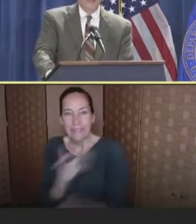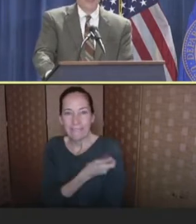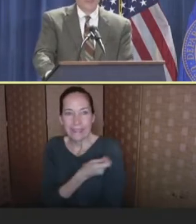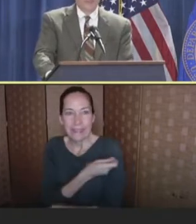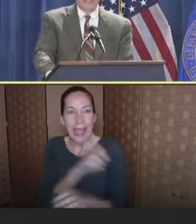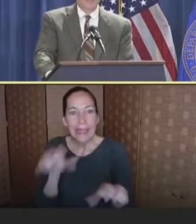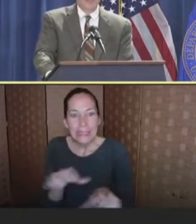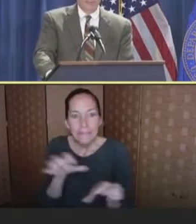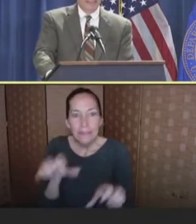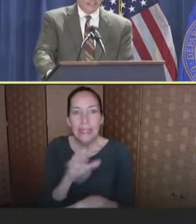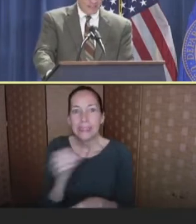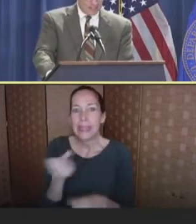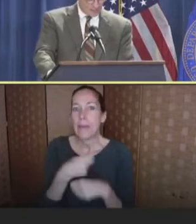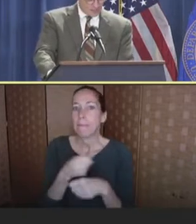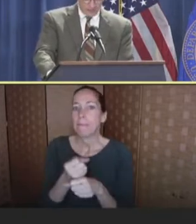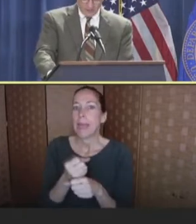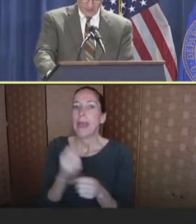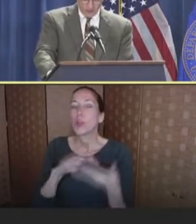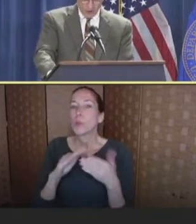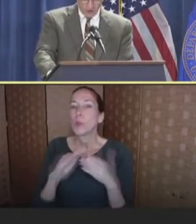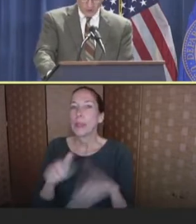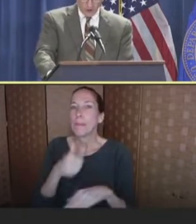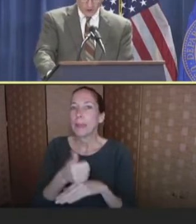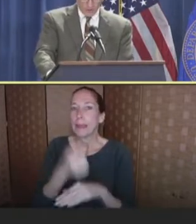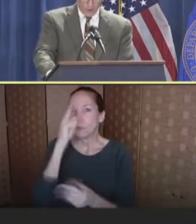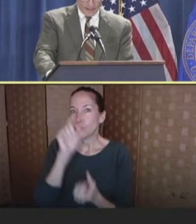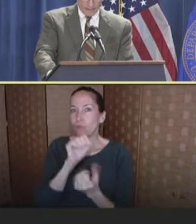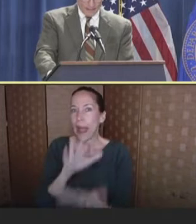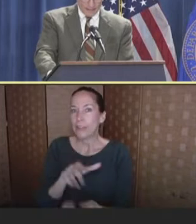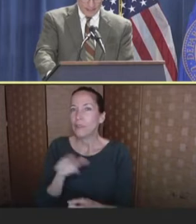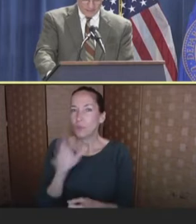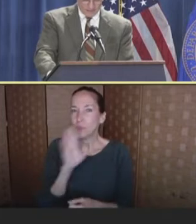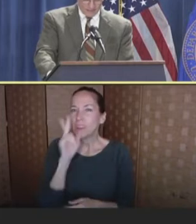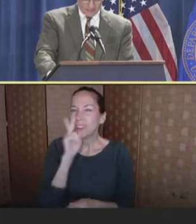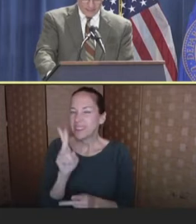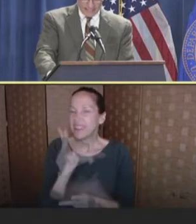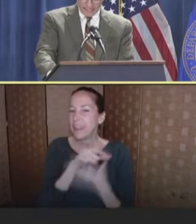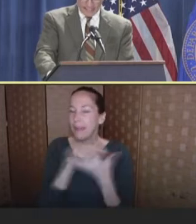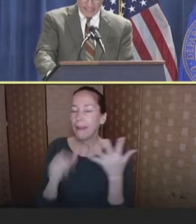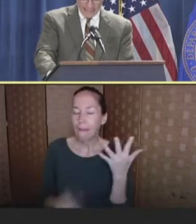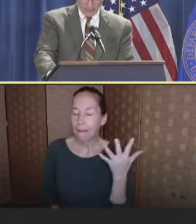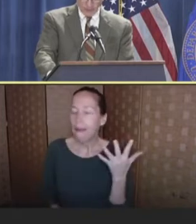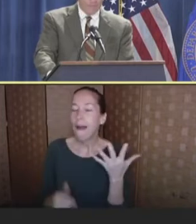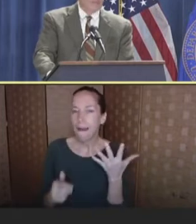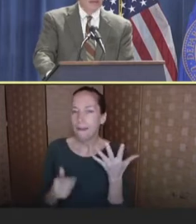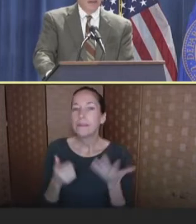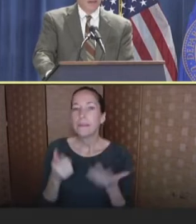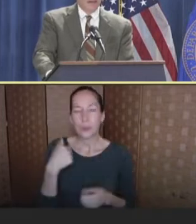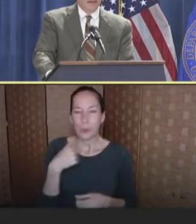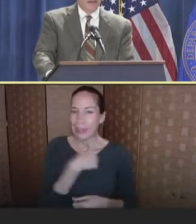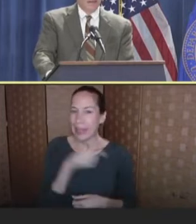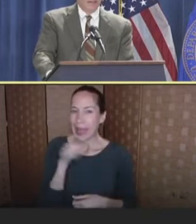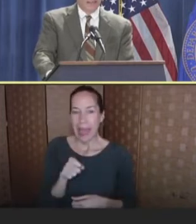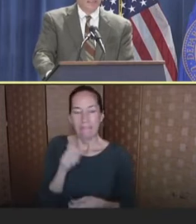You'll see things that relate to this all along the way; the need to tailor vaccine